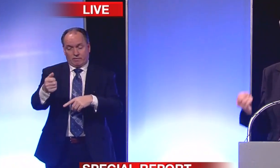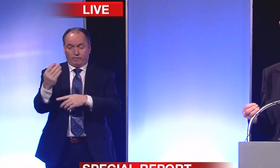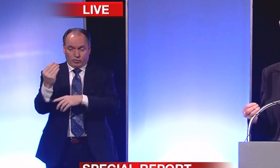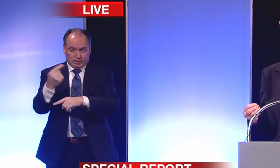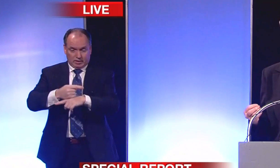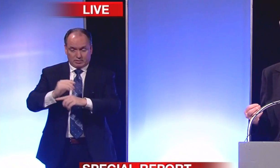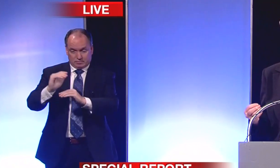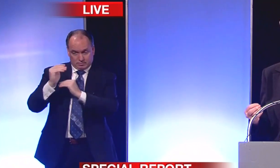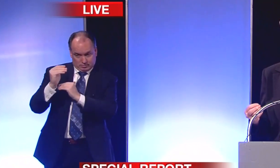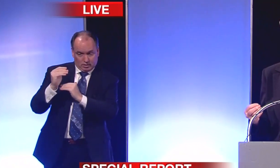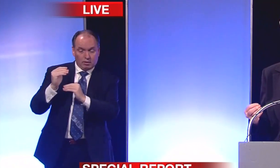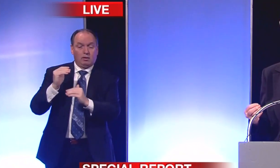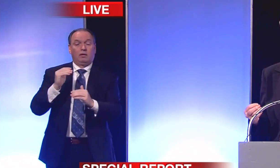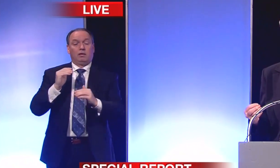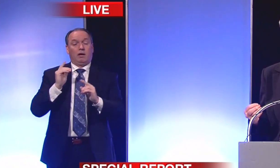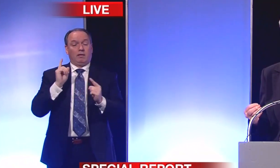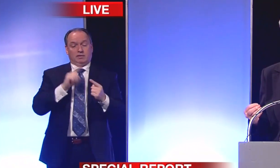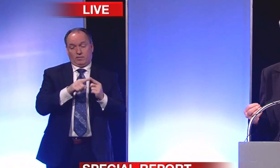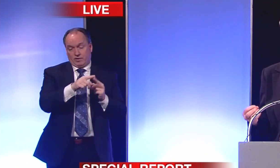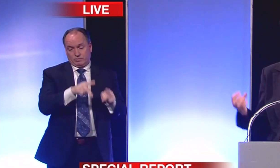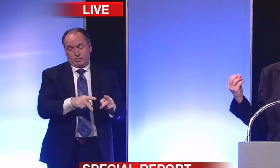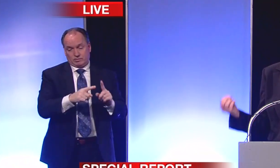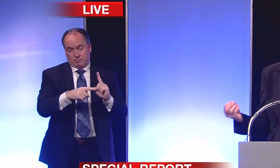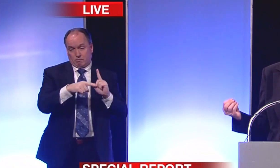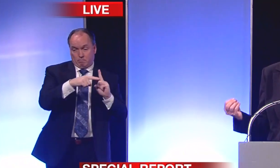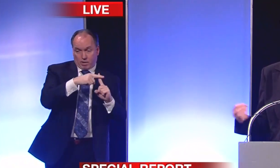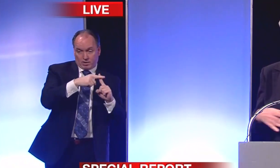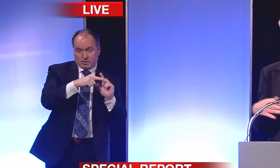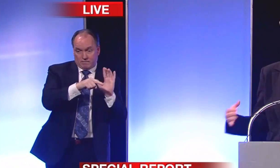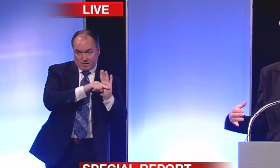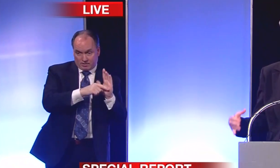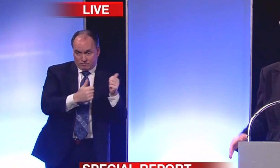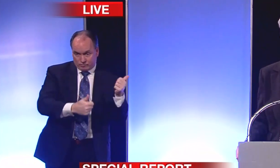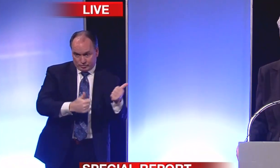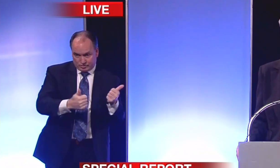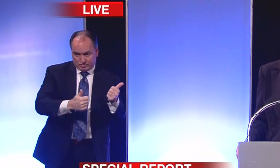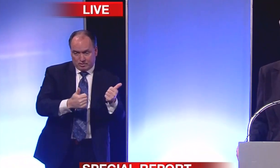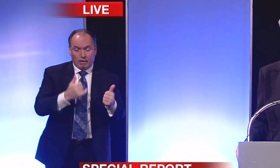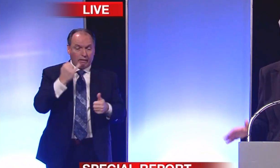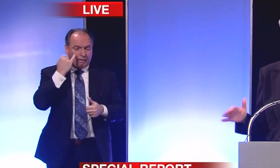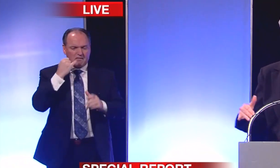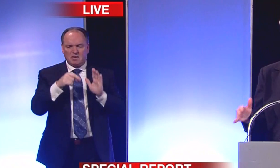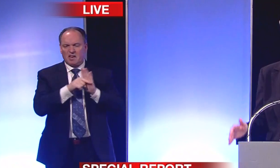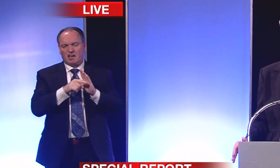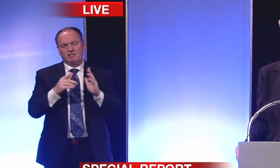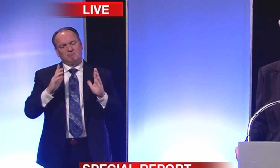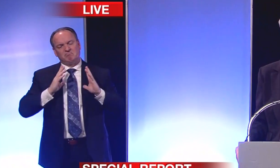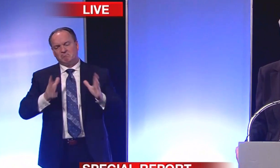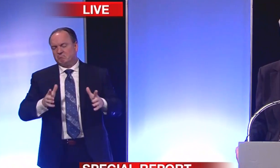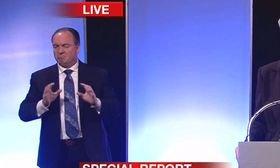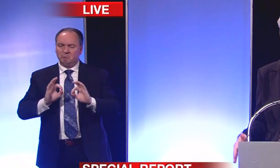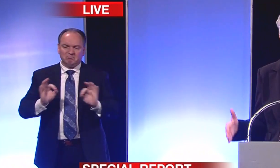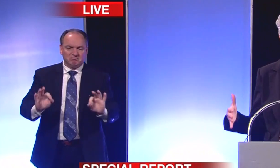THINGS ARE DONE AND SO WE CONTACT THE INDIVIDUAL AND SAY YOU HAVE BEEN POTENTIALLY EXPOSED.